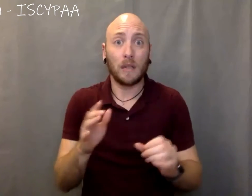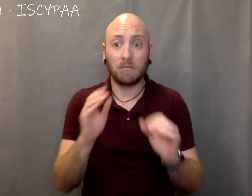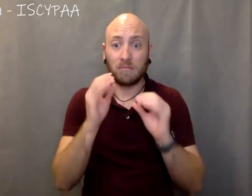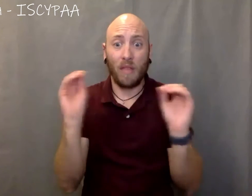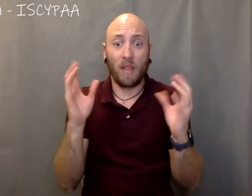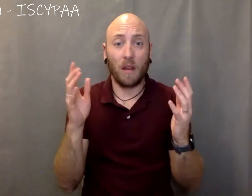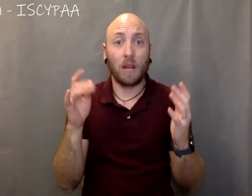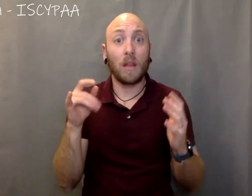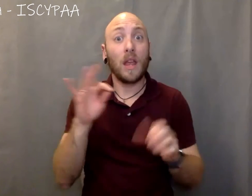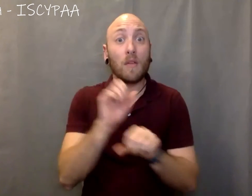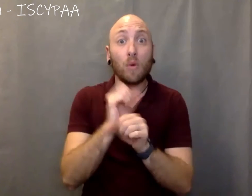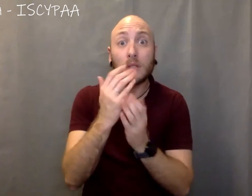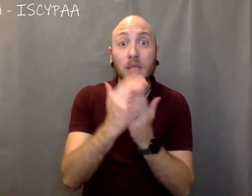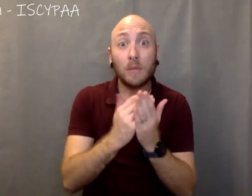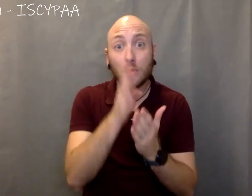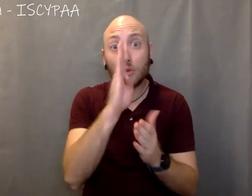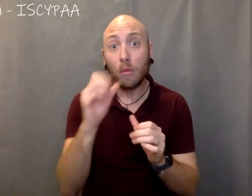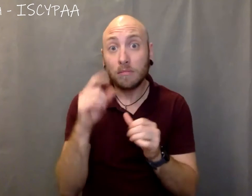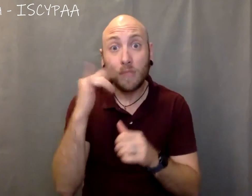steps I'll stay sober for the rest of my life but I'm guaranteed that if I,